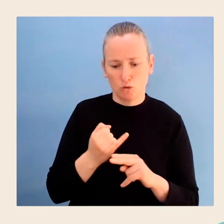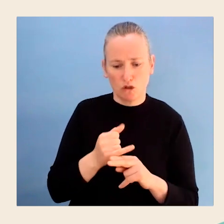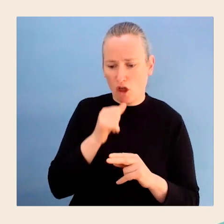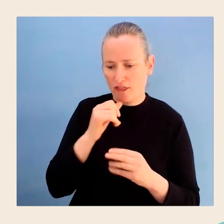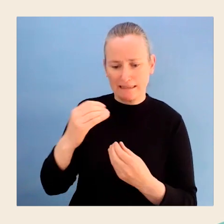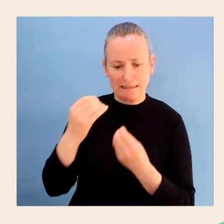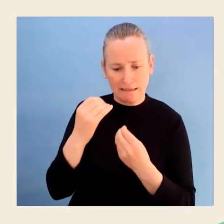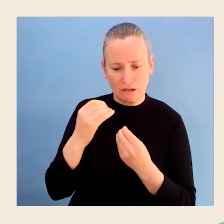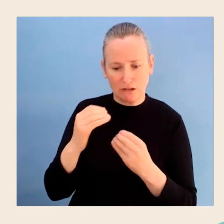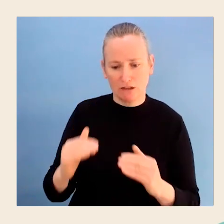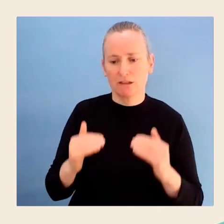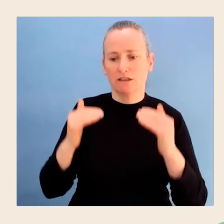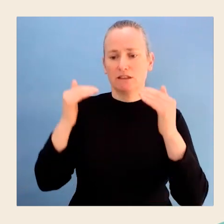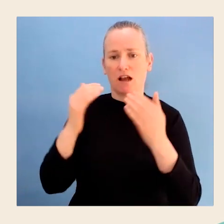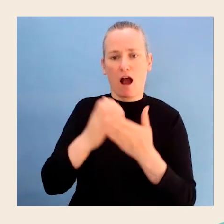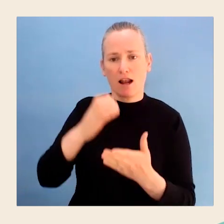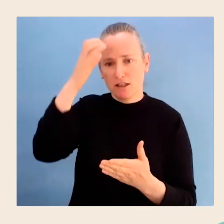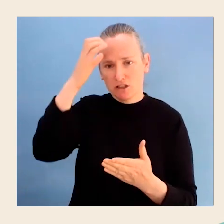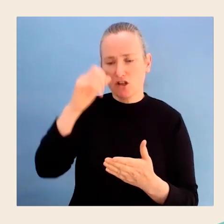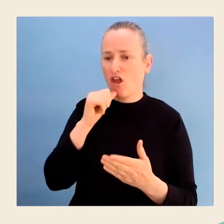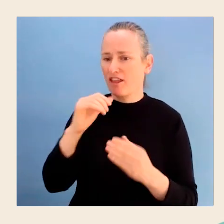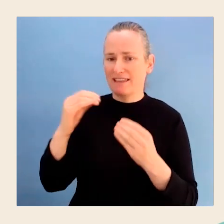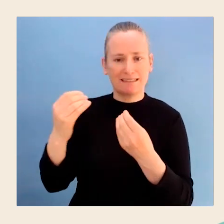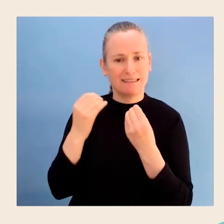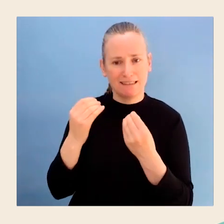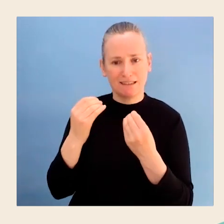much less colleges. And it really bothered me